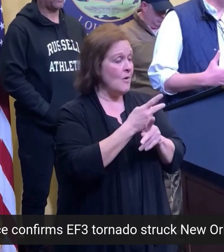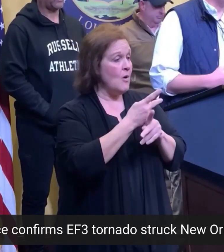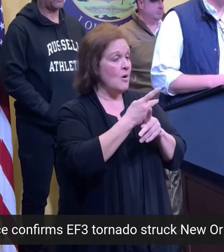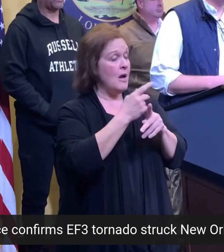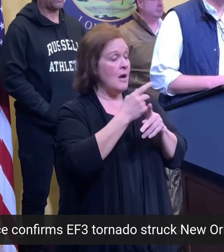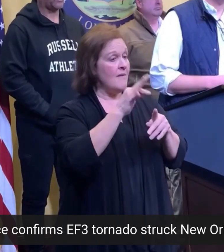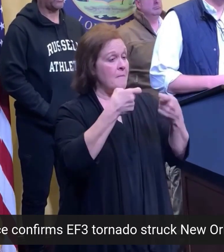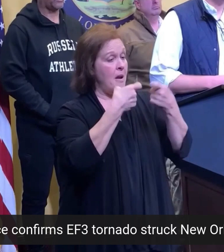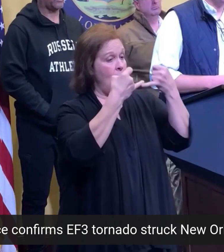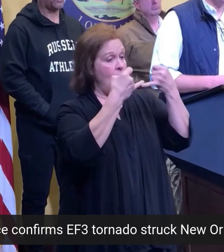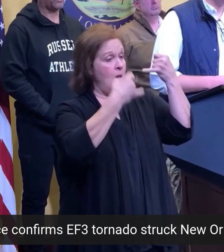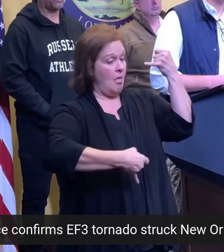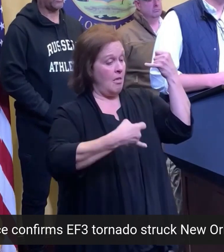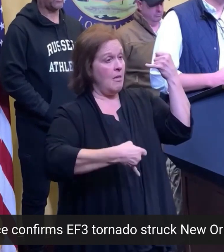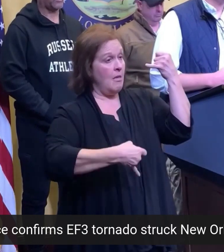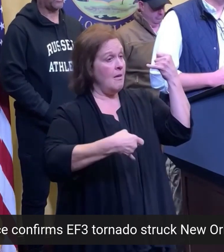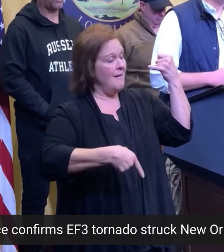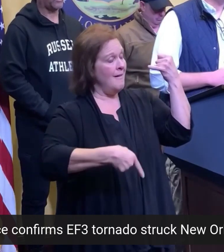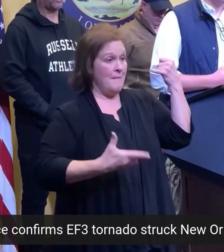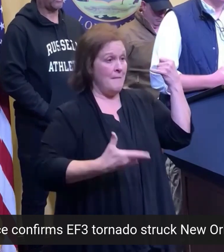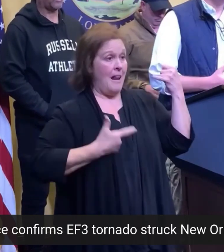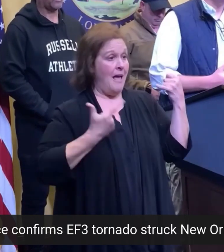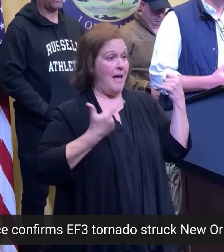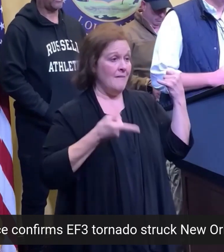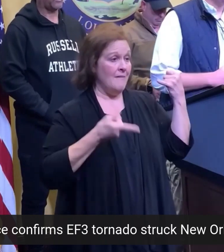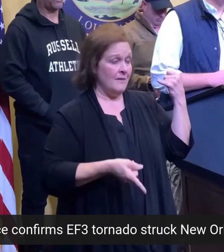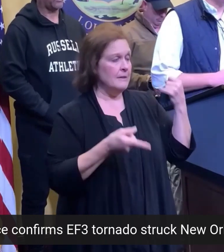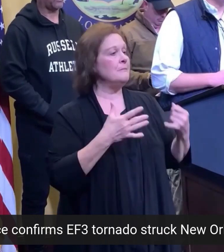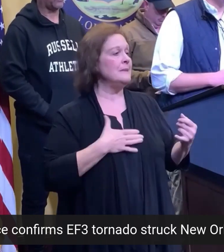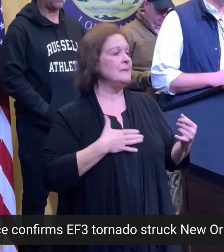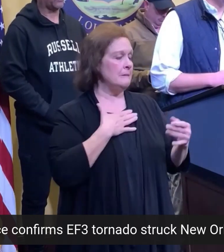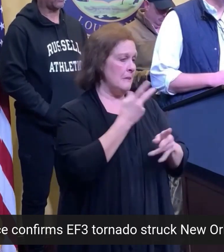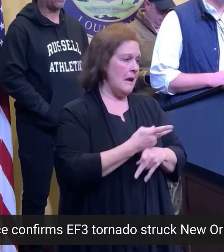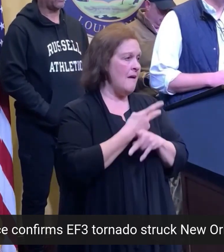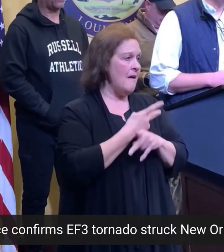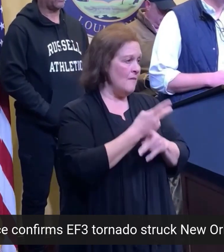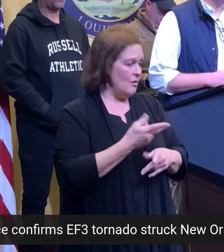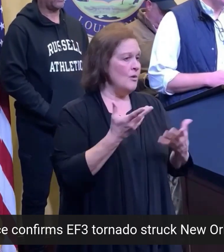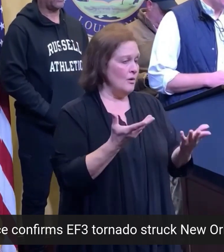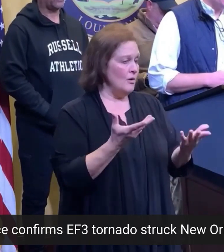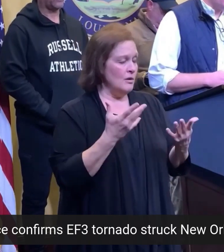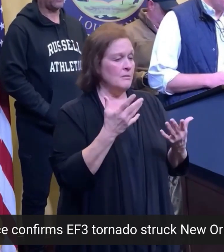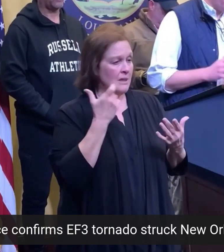a power line is live be careful out there there's a lot of stuff but really those are